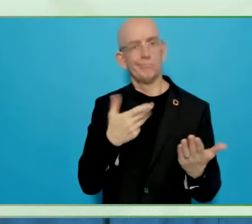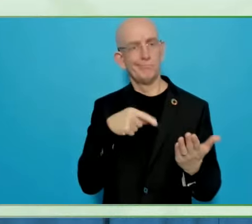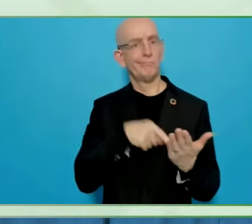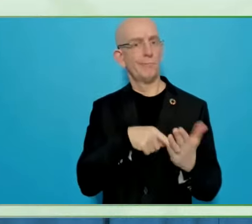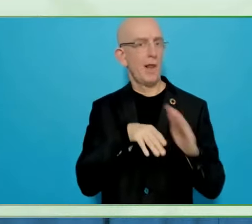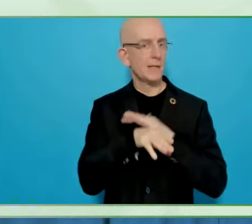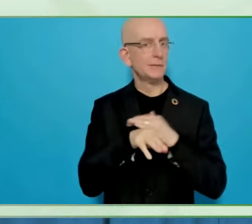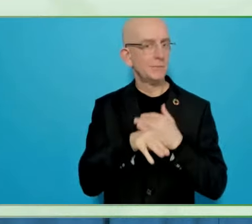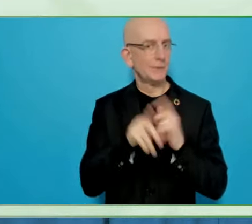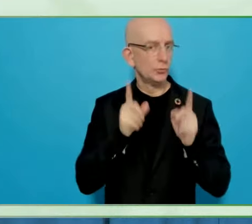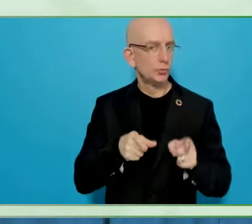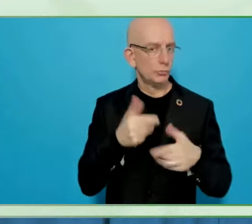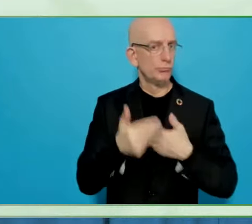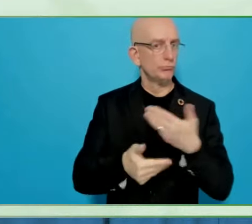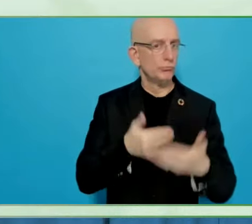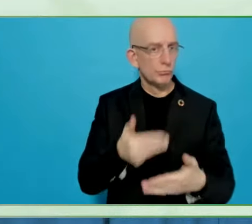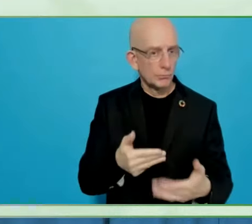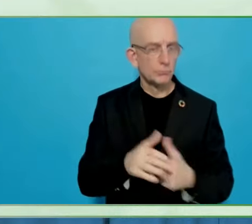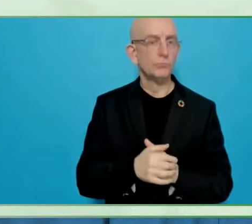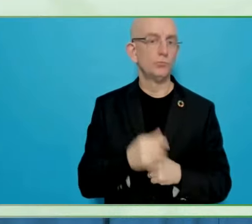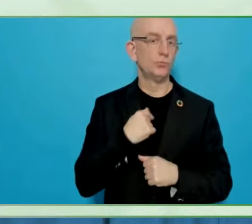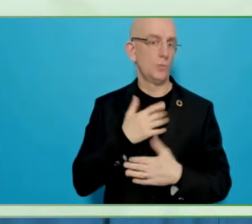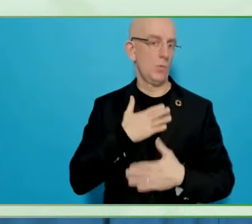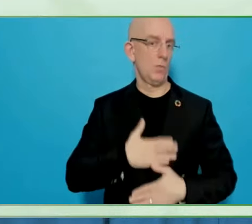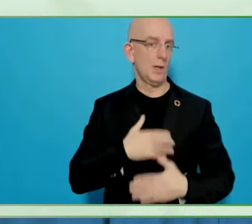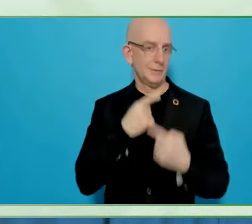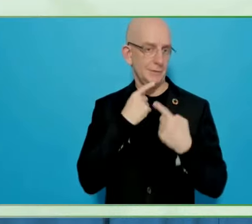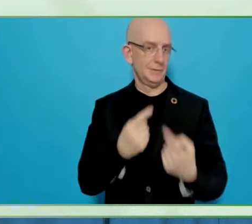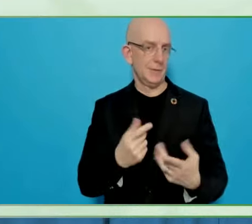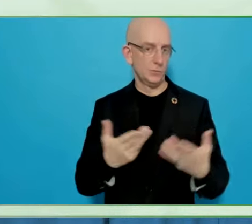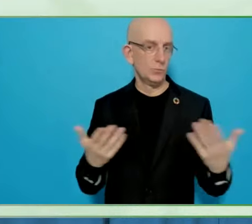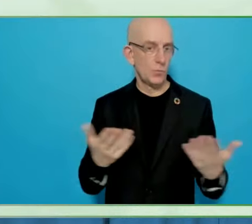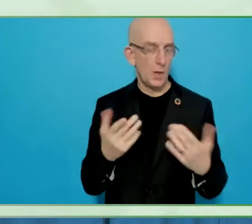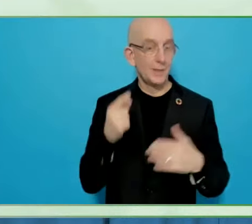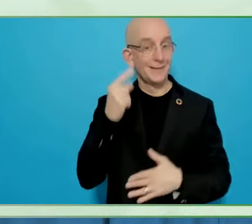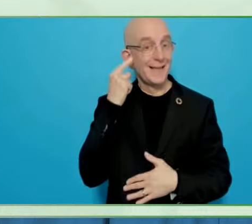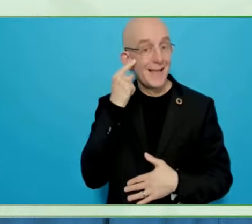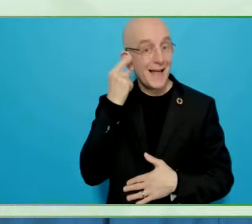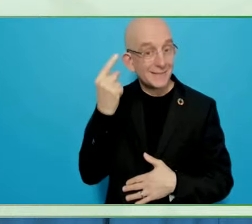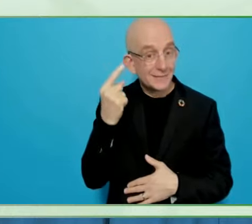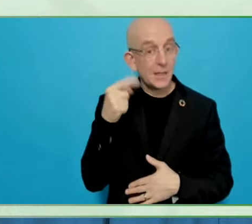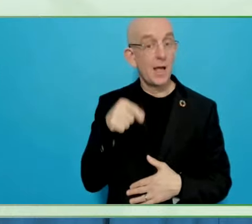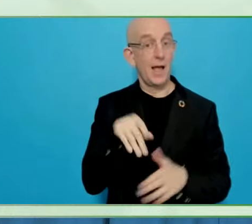implementation of accessibility legislation.